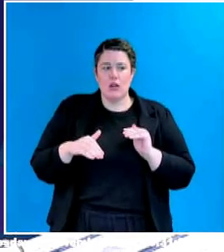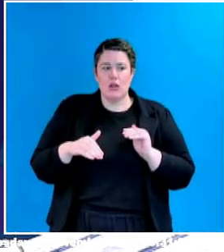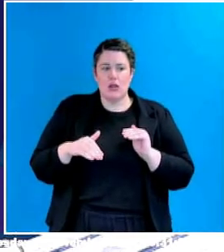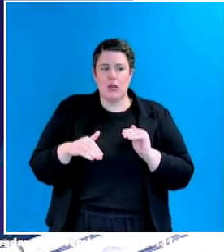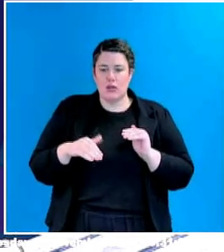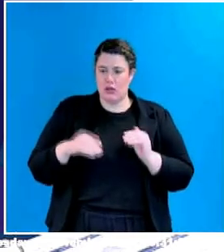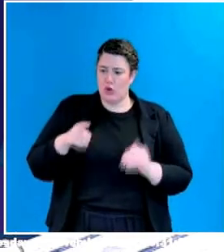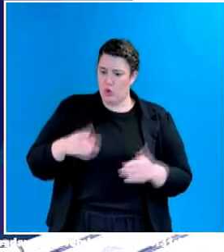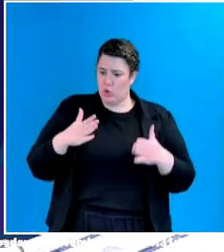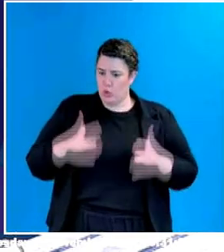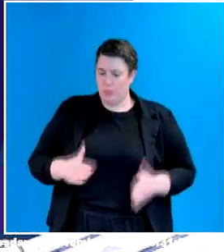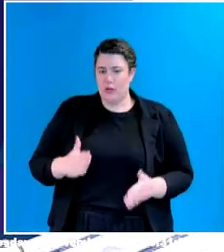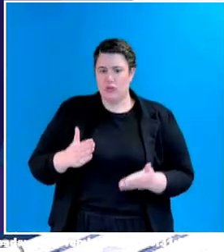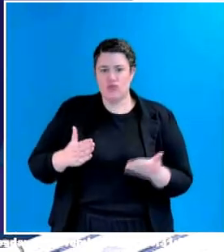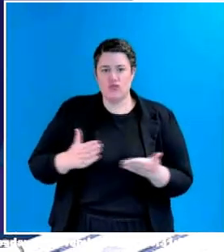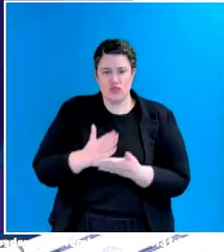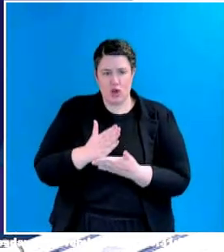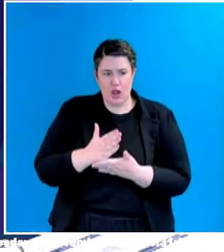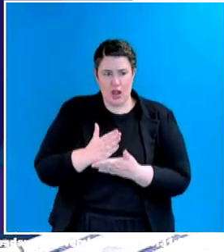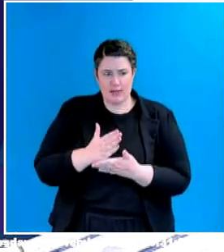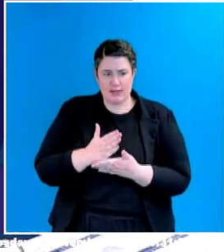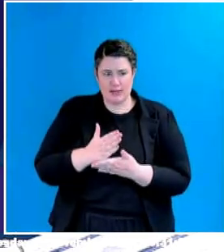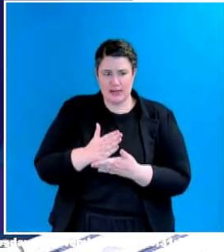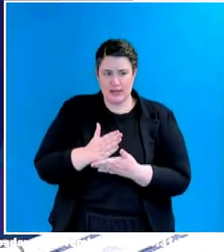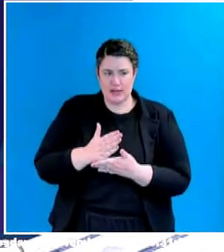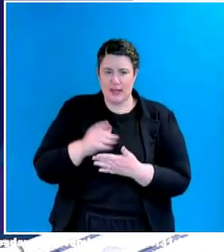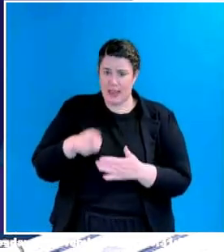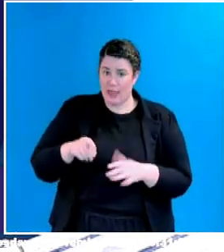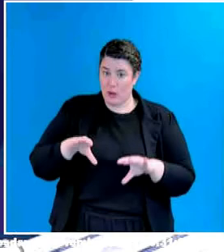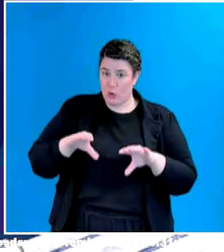human rights that the Commission regularly has presented to us in